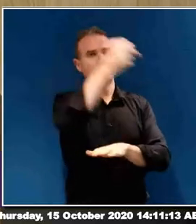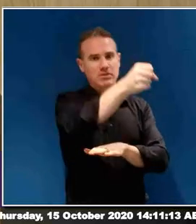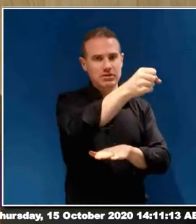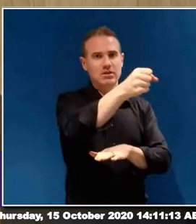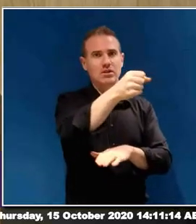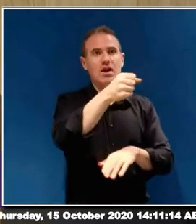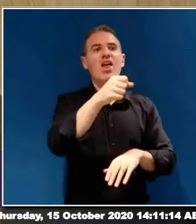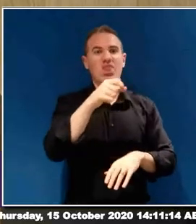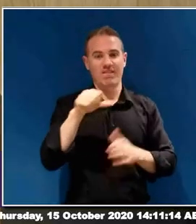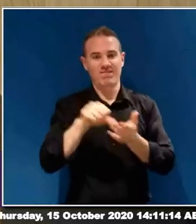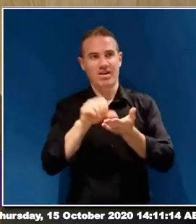OK.